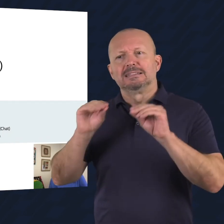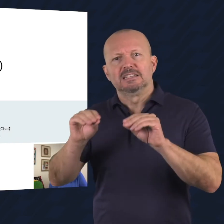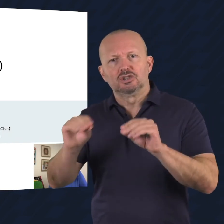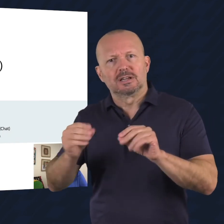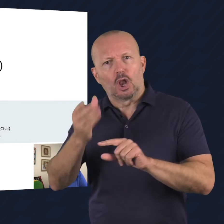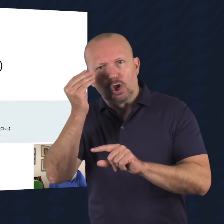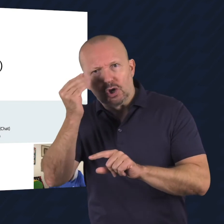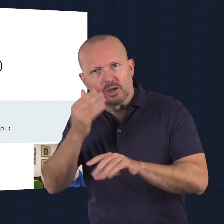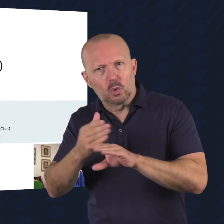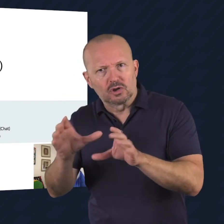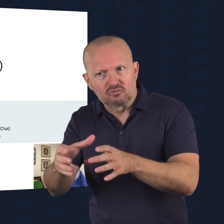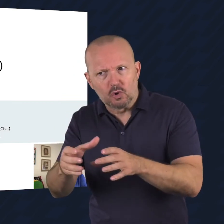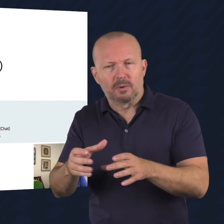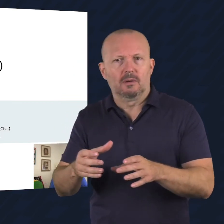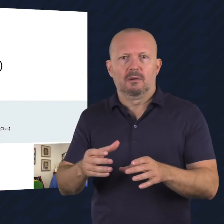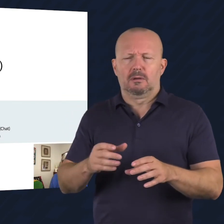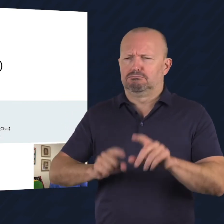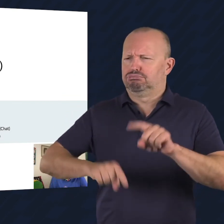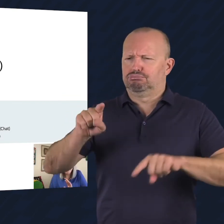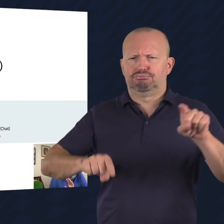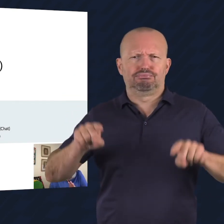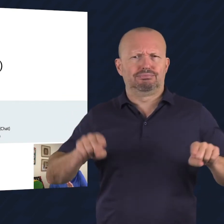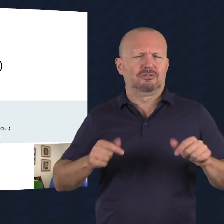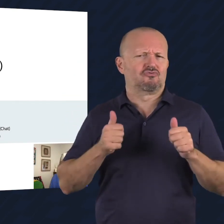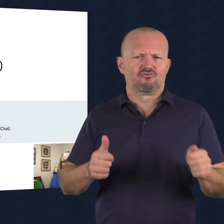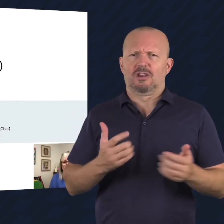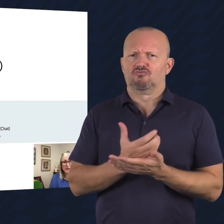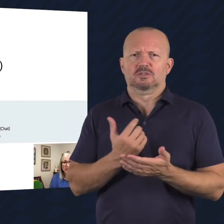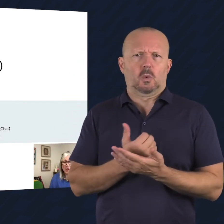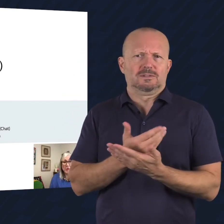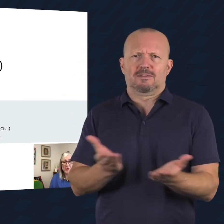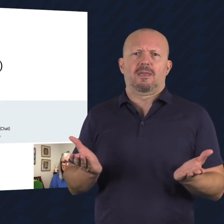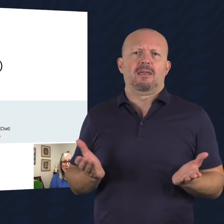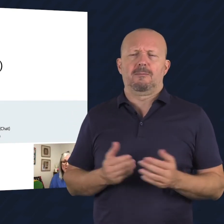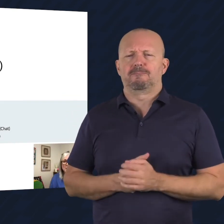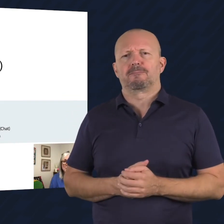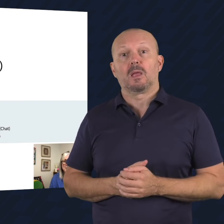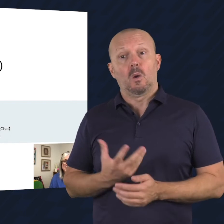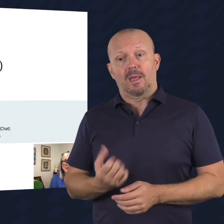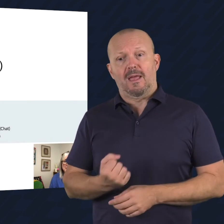There is a teaching and learning working group. There are amazing resources available in that Slack space.